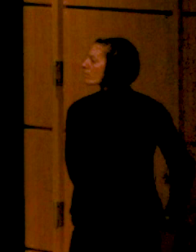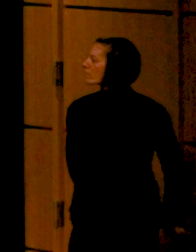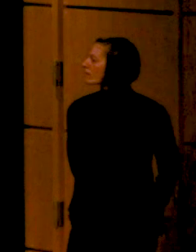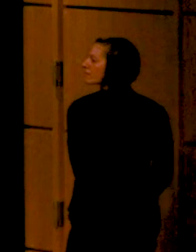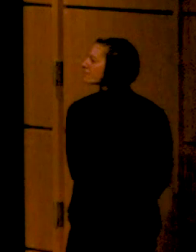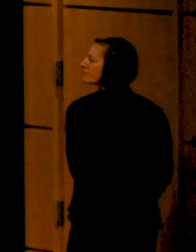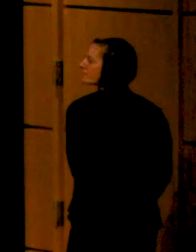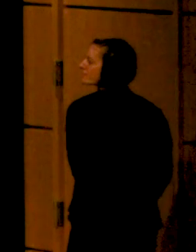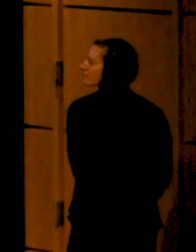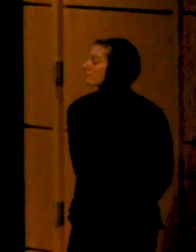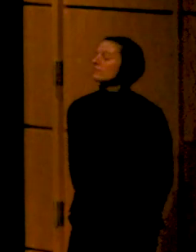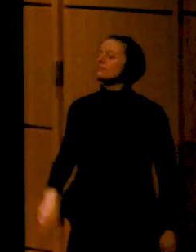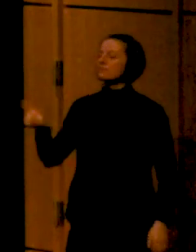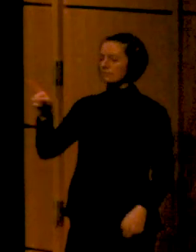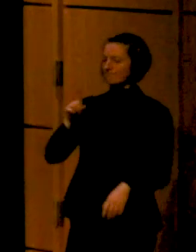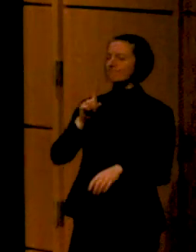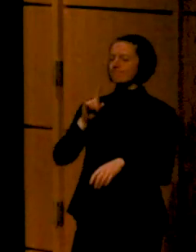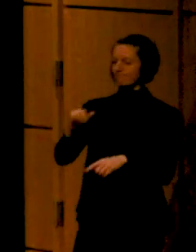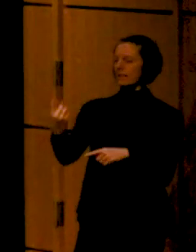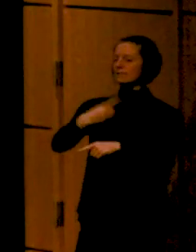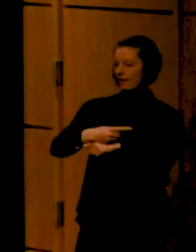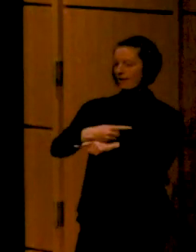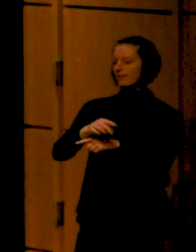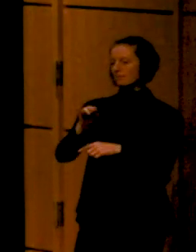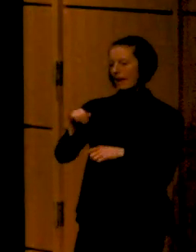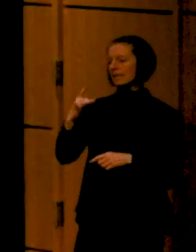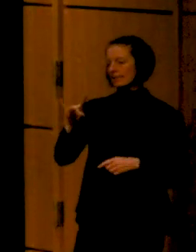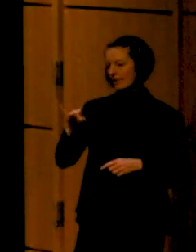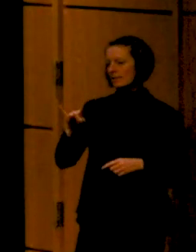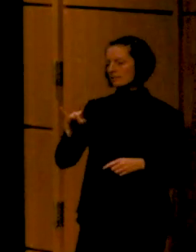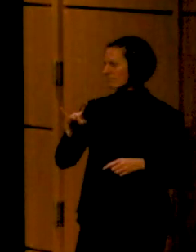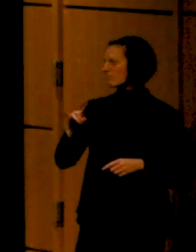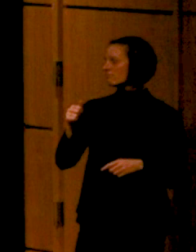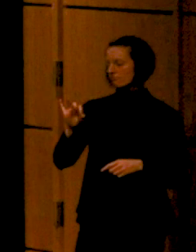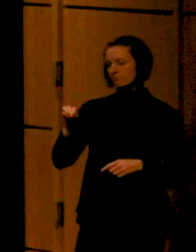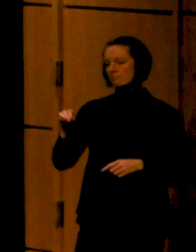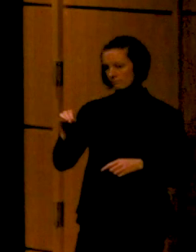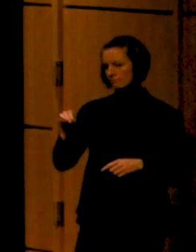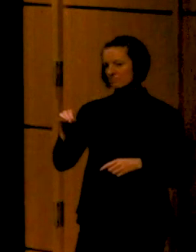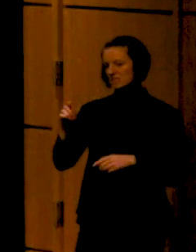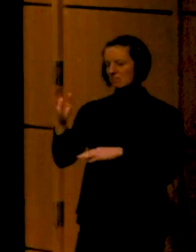This is the eruption of May 18th, 1980 very late in the day when the eruption plume died